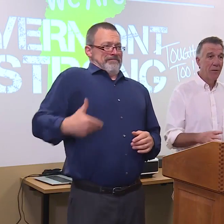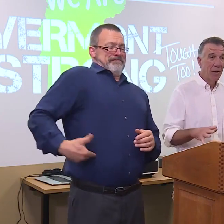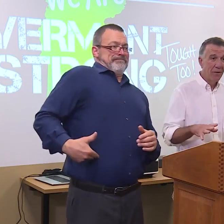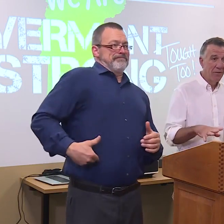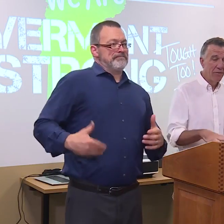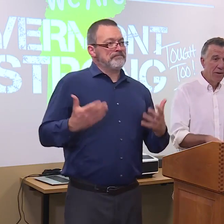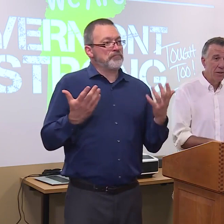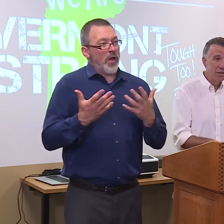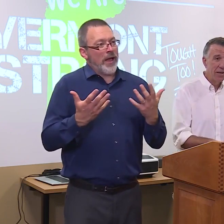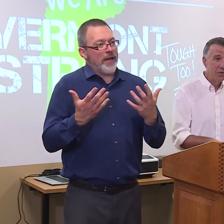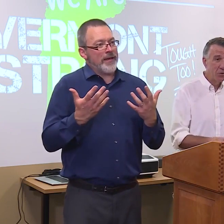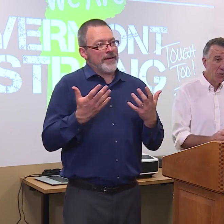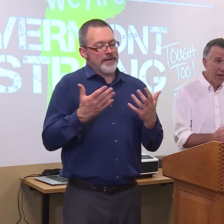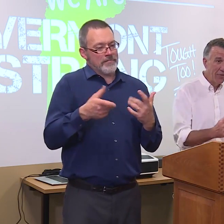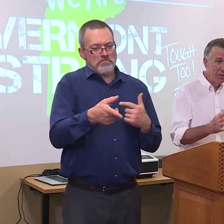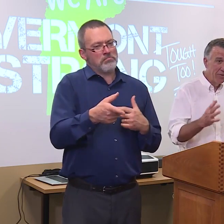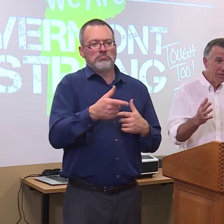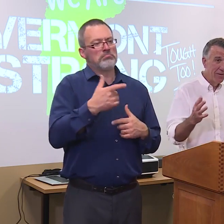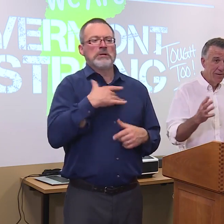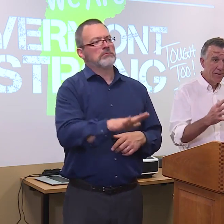another disaster declaration is not out of the question.